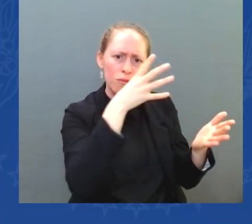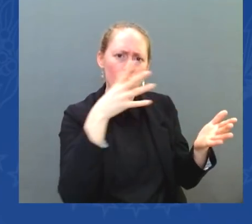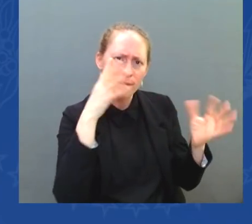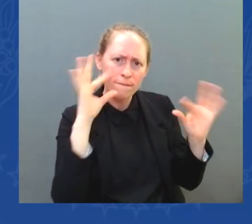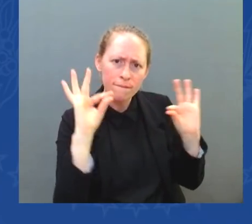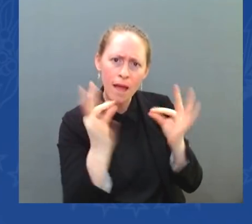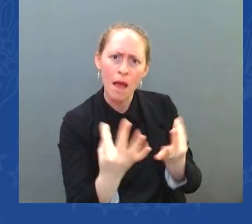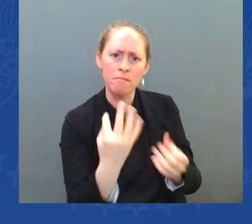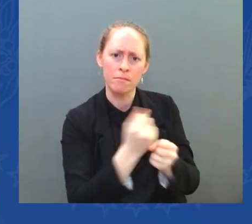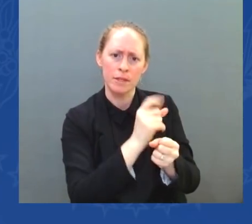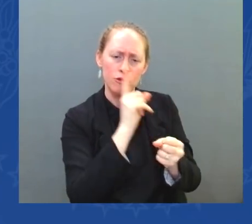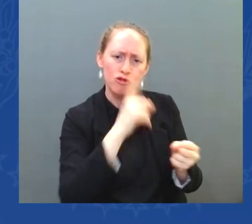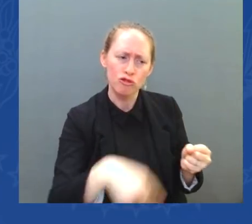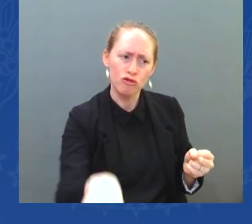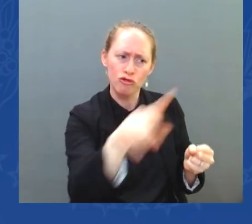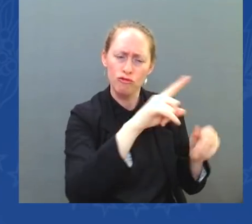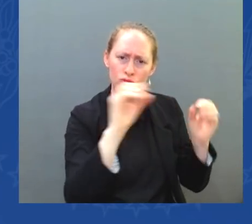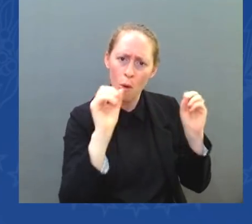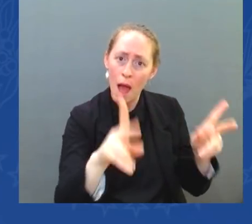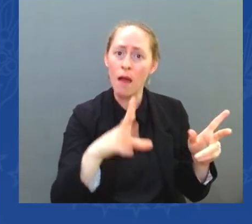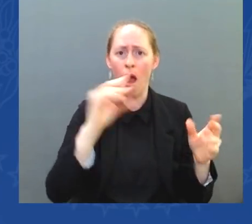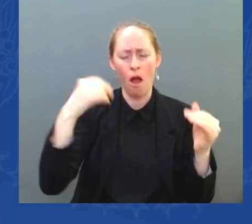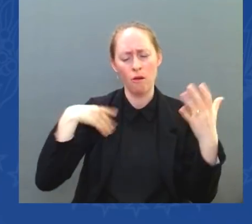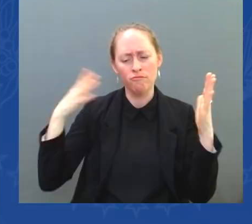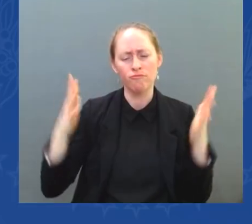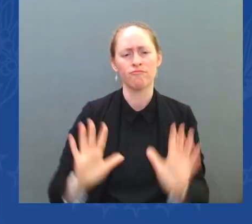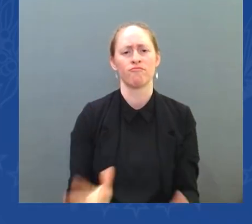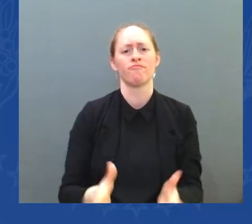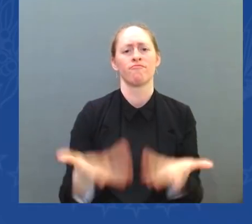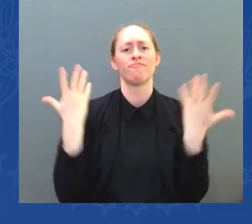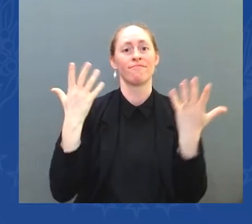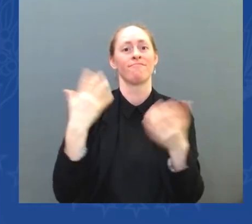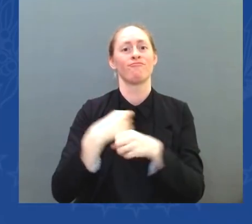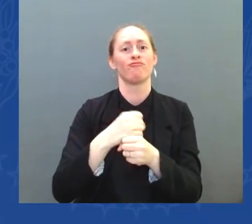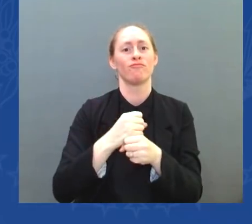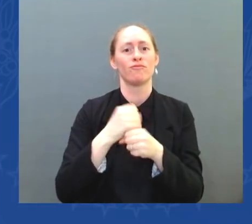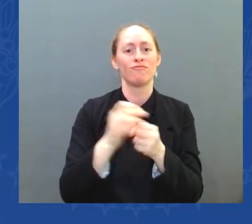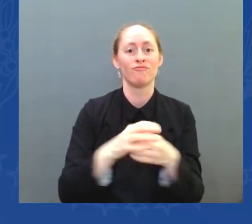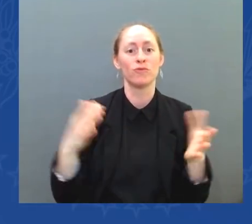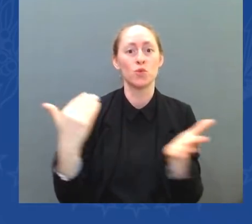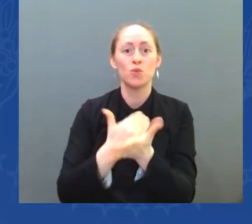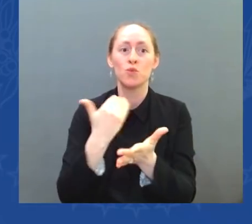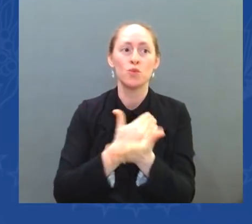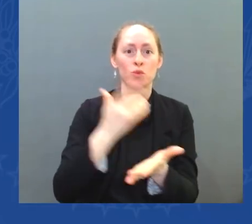A lot of that has -- has to do with this industry. I just had a chance to see the work you do here --